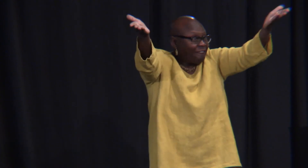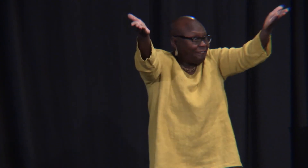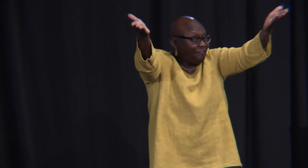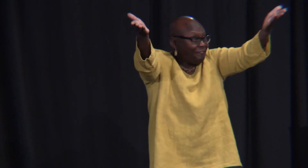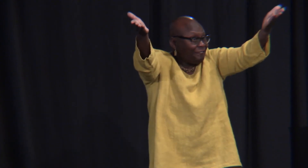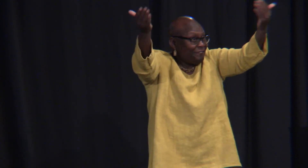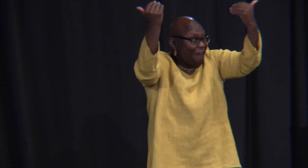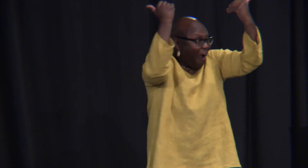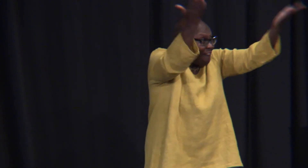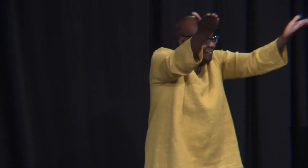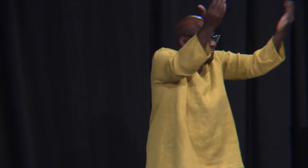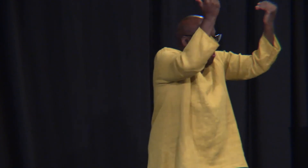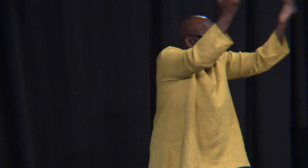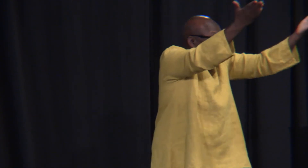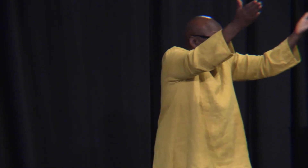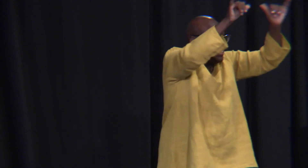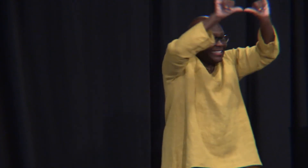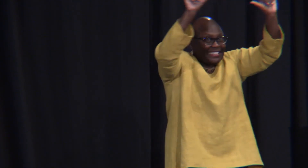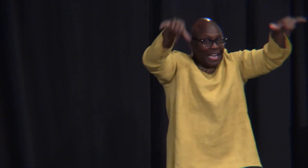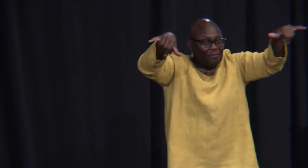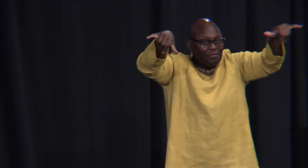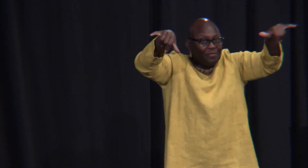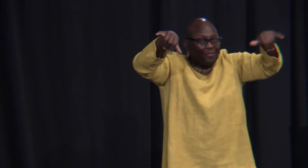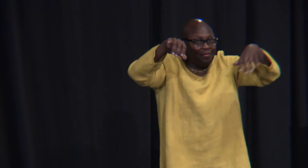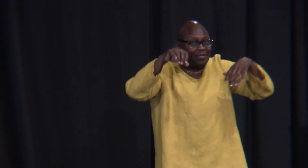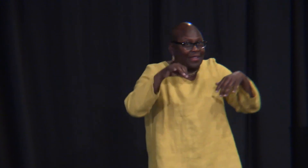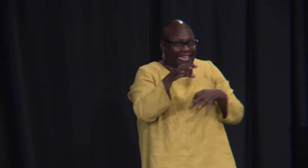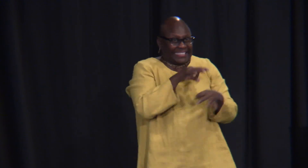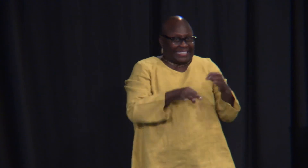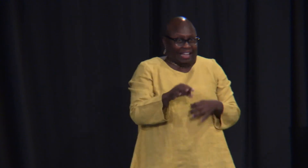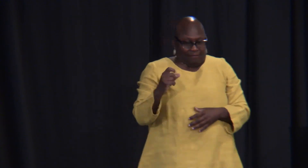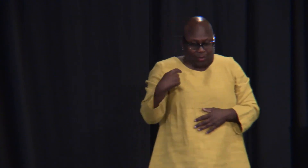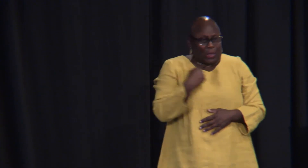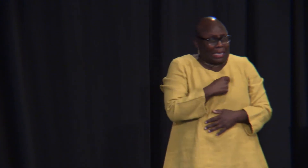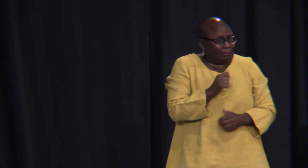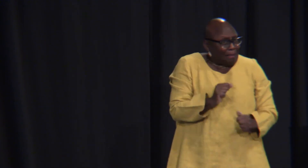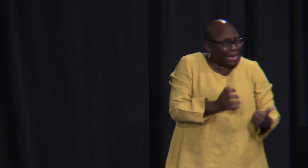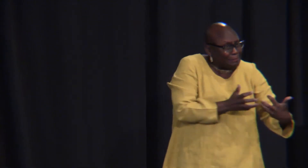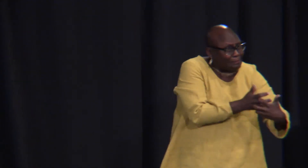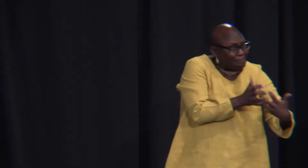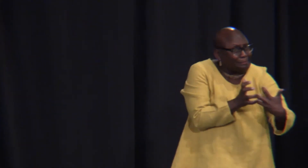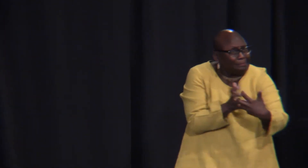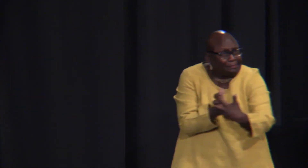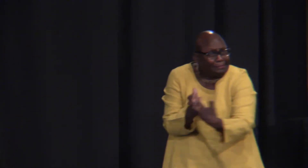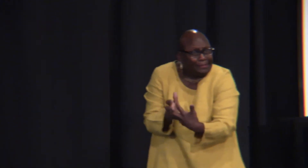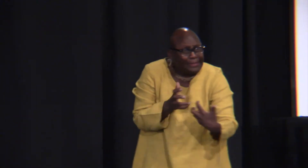But if you take the wall down from a soccer game, somebody's going to get hurt.